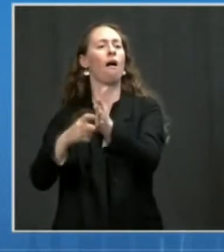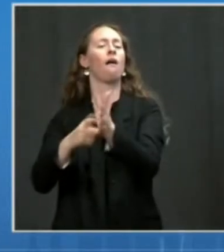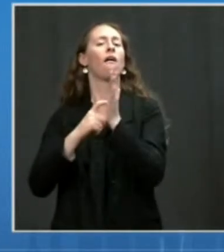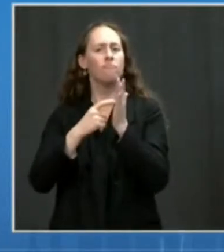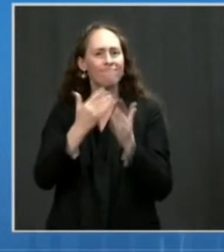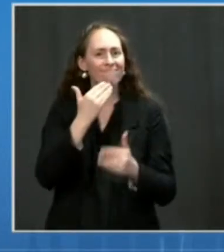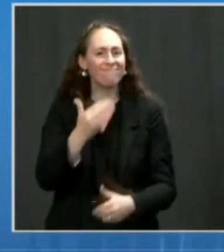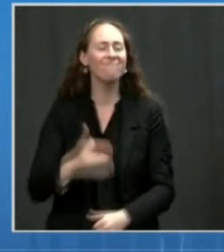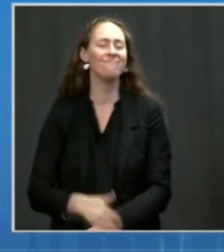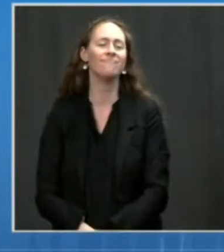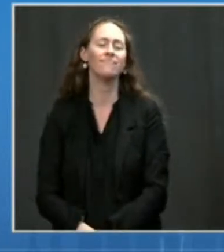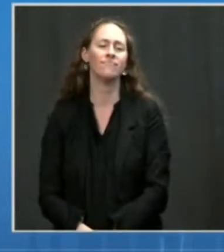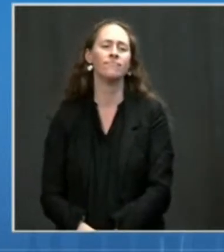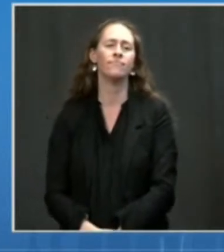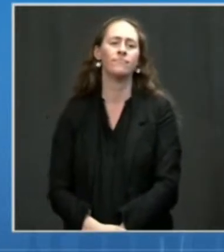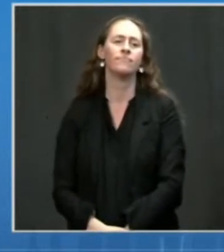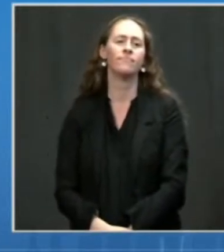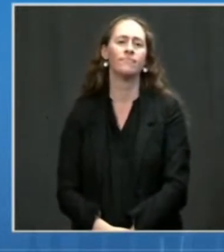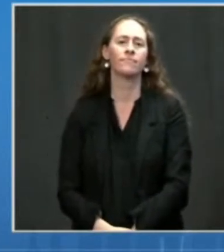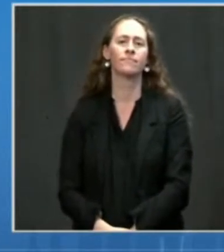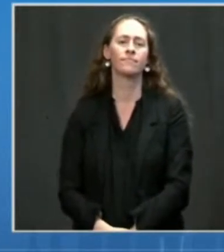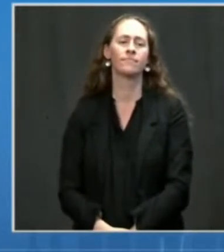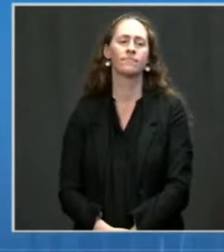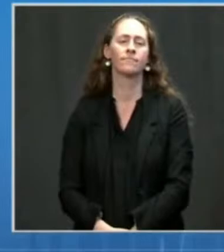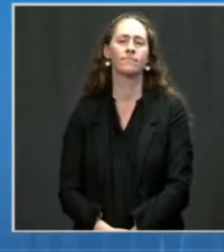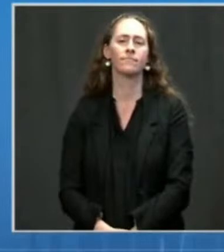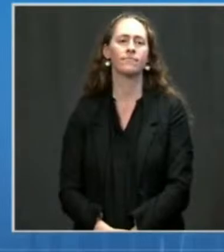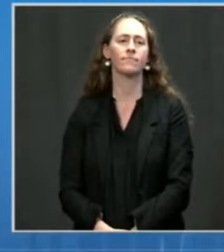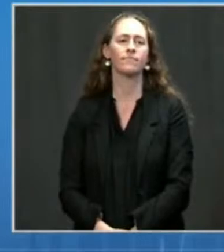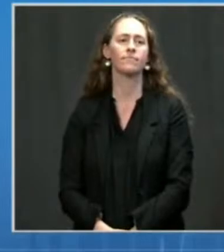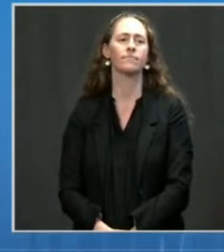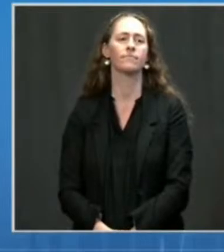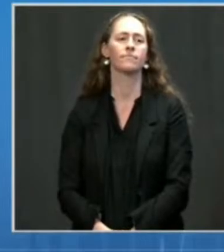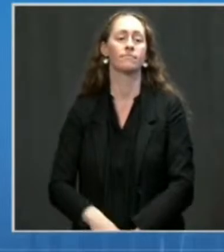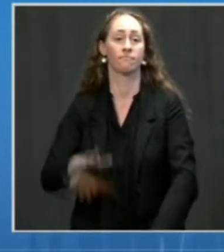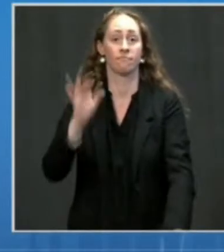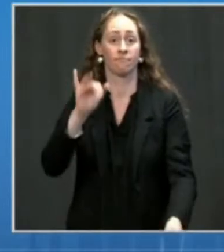HUNDREDS OF UNIVERSITIES AND